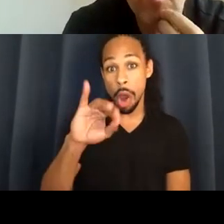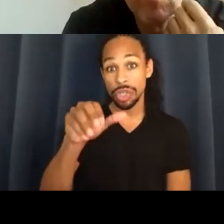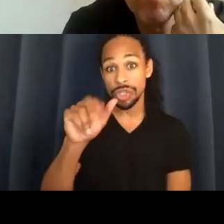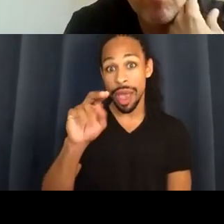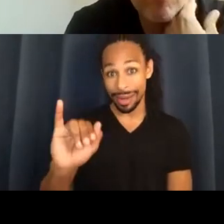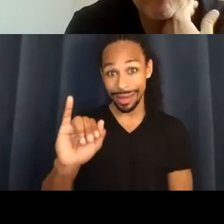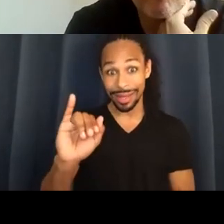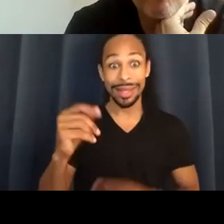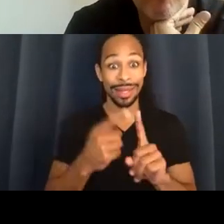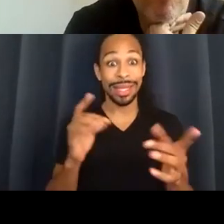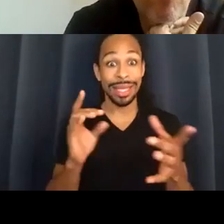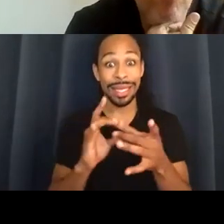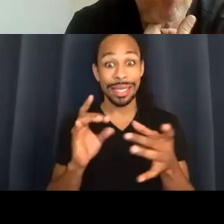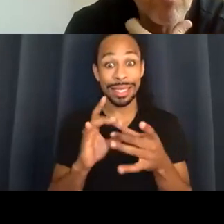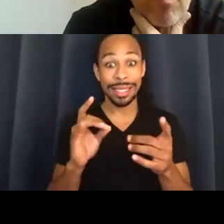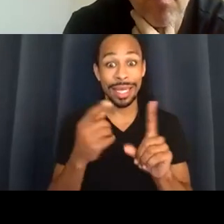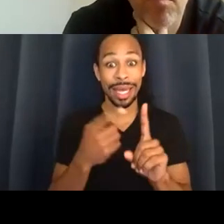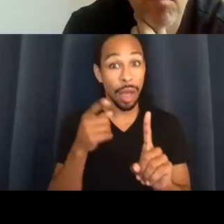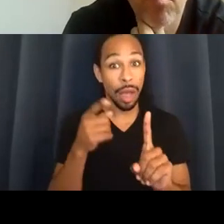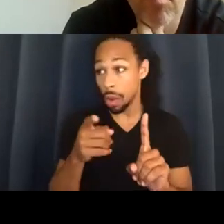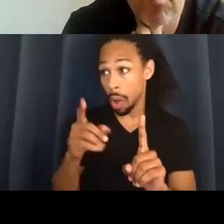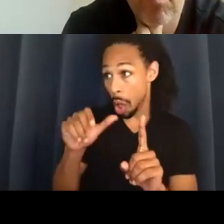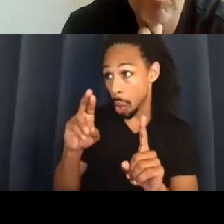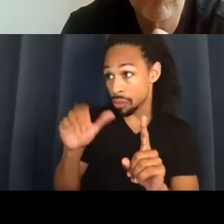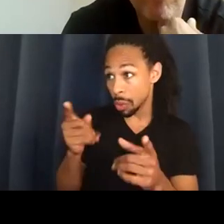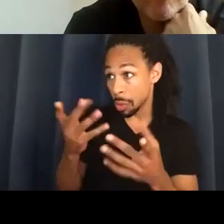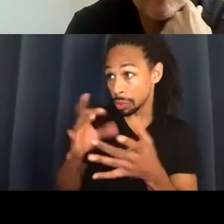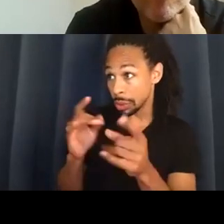were you about to say something? 18:05:18 >> LAURA COLBY: No.